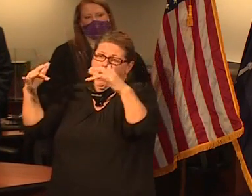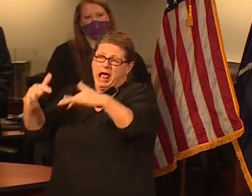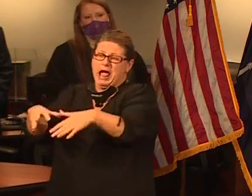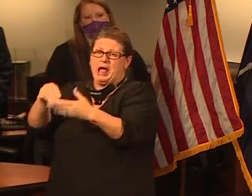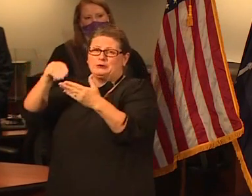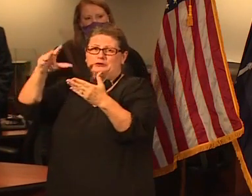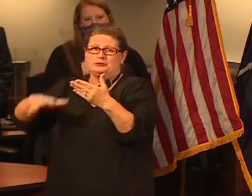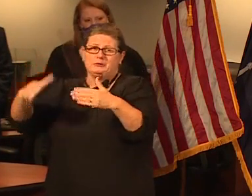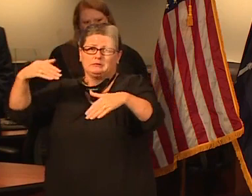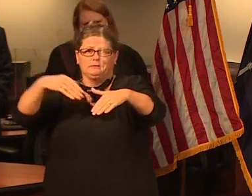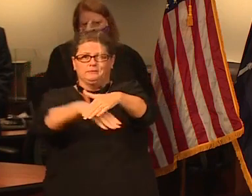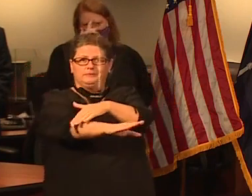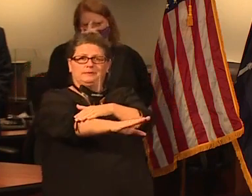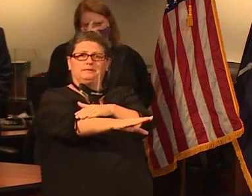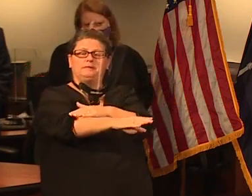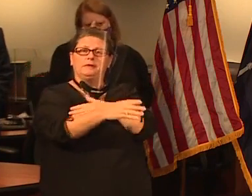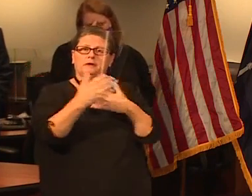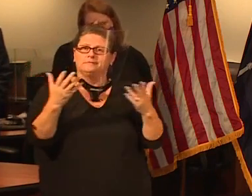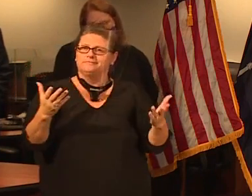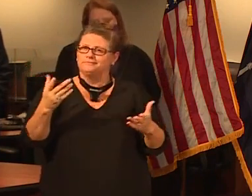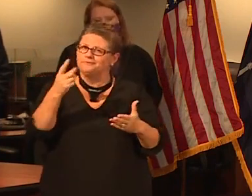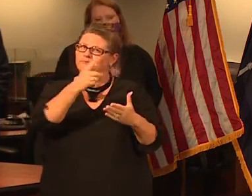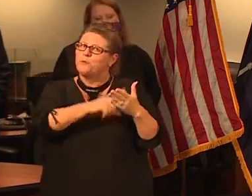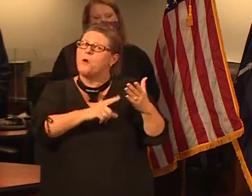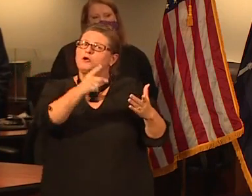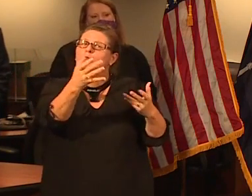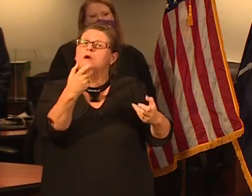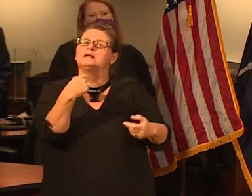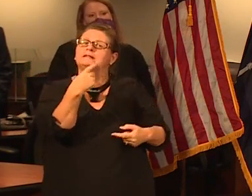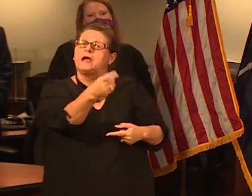AT THE SAME TIME YOU HAVE A CRUSH OF COST UP TOKING IN.